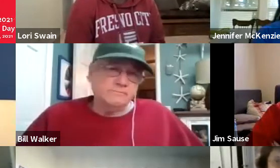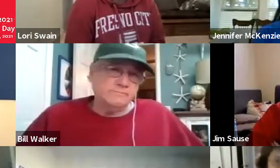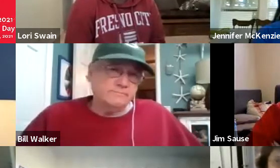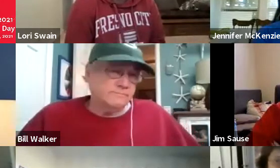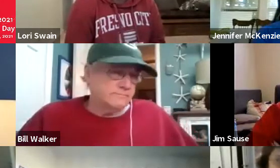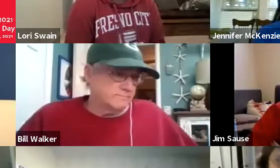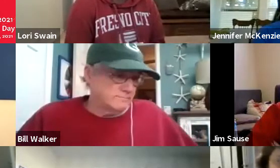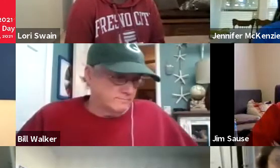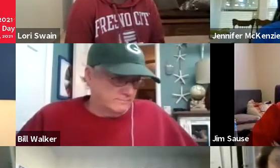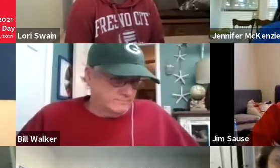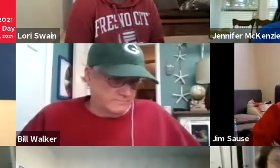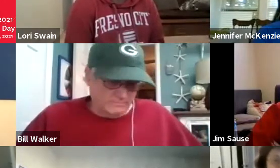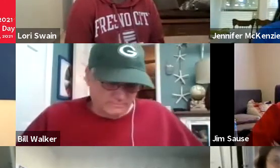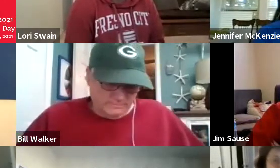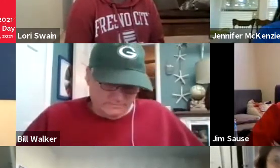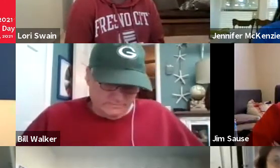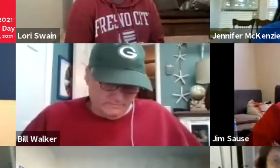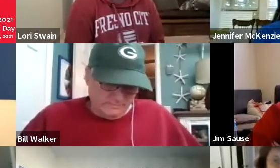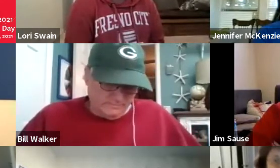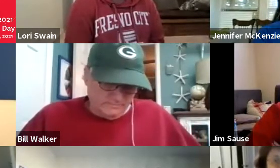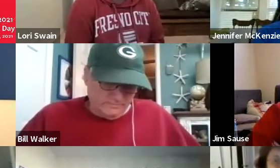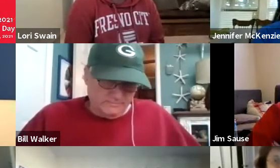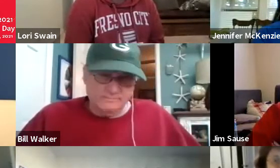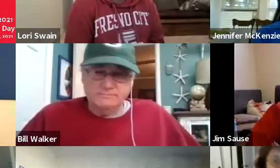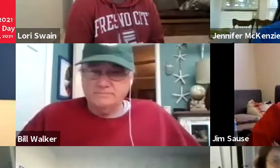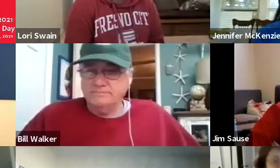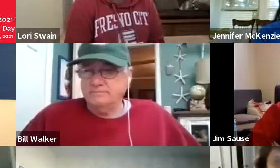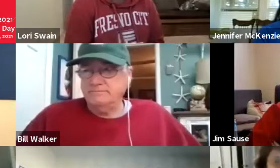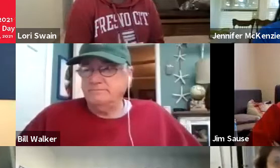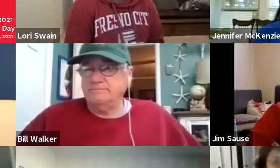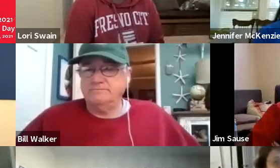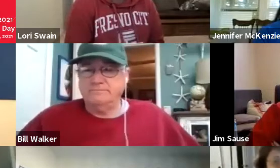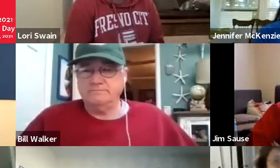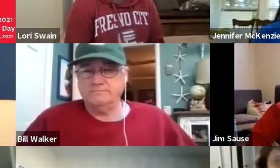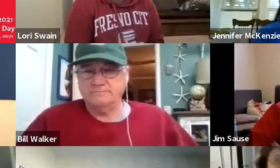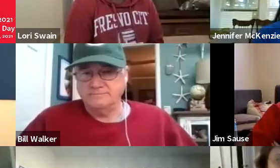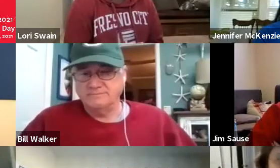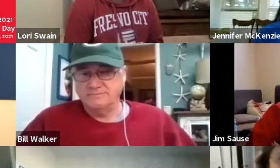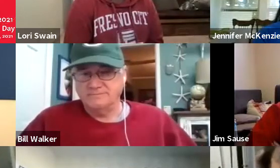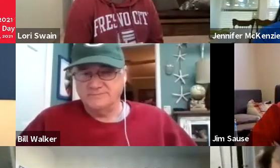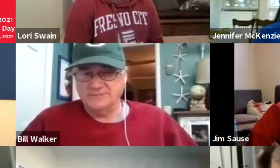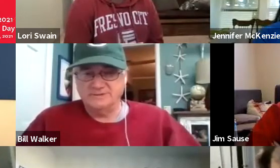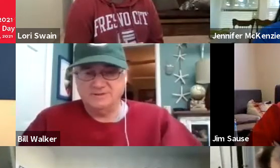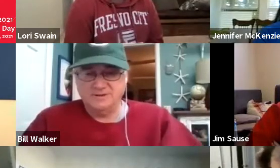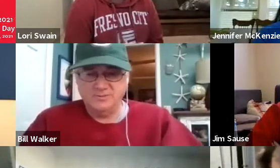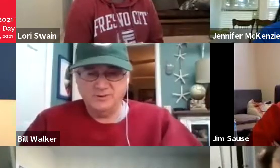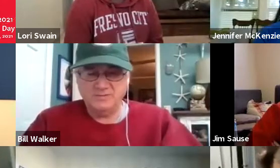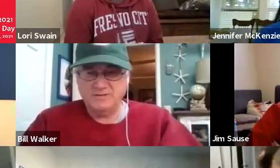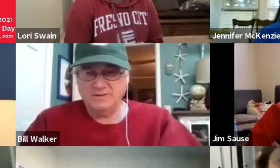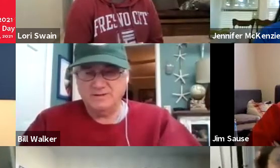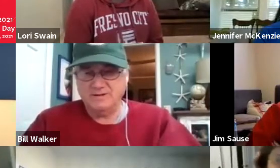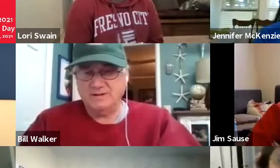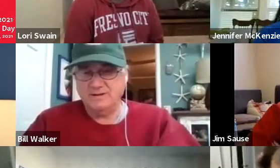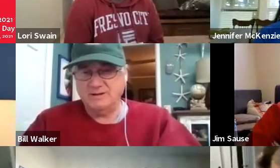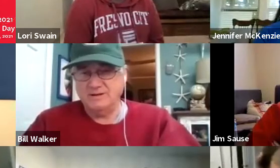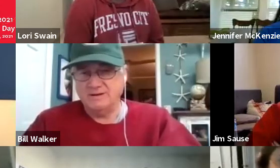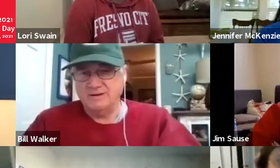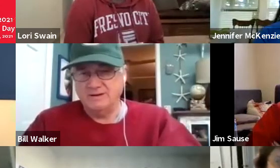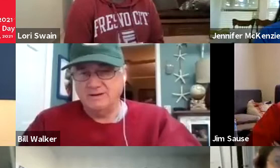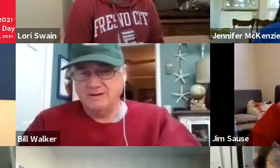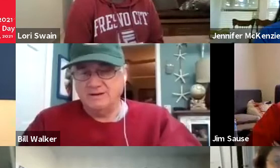of inquiry, you know, where where we all genuinely believe that change starts with us. And so, you know, part of that is, you know,